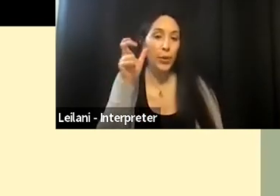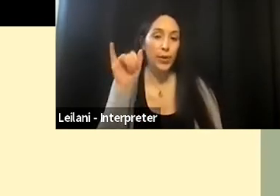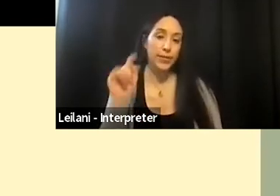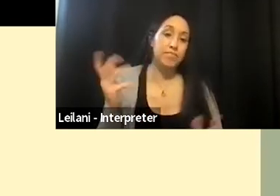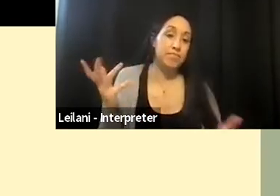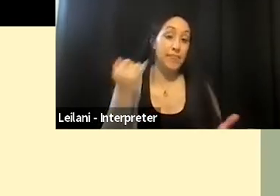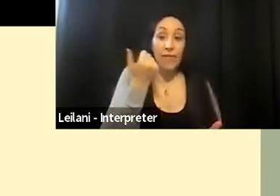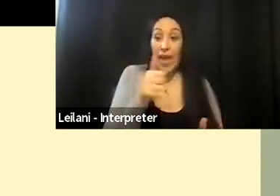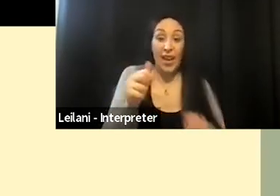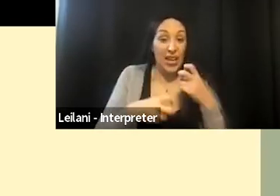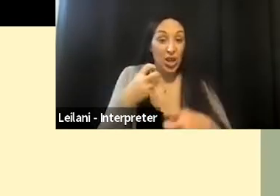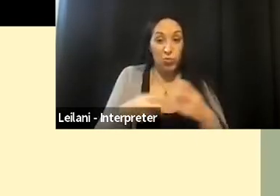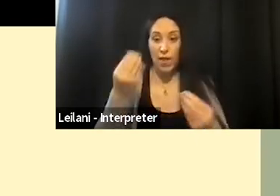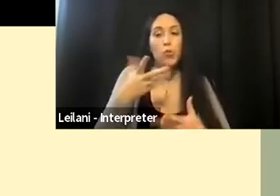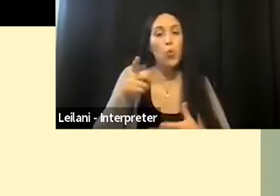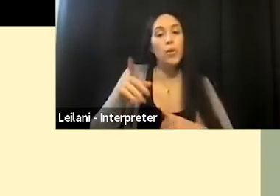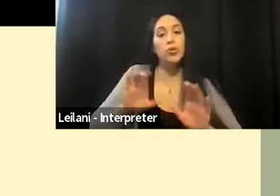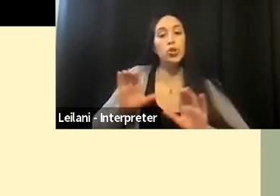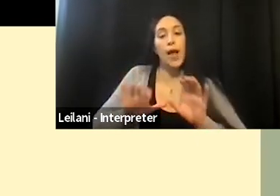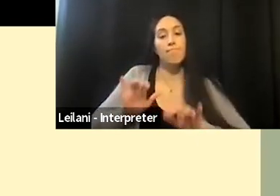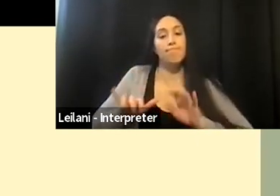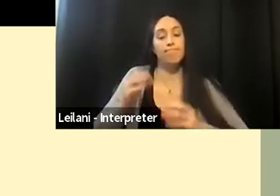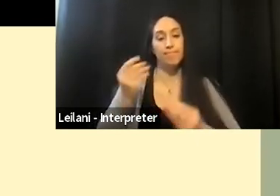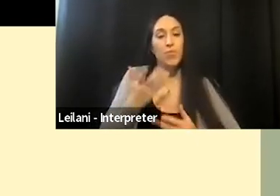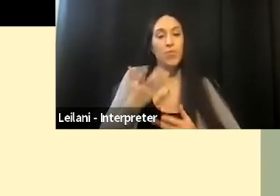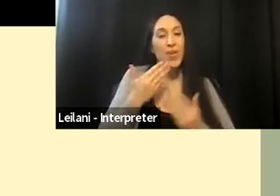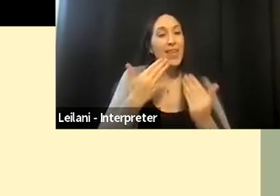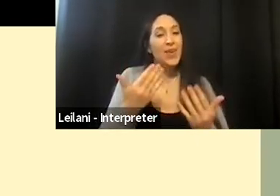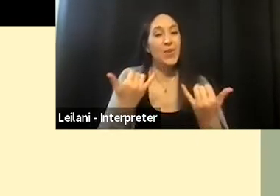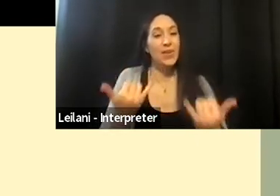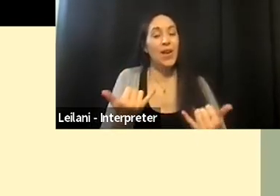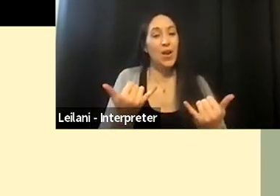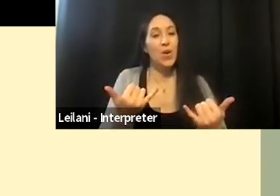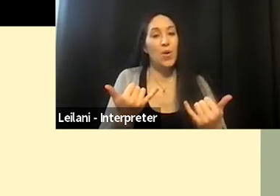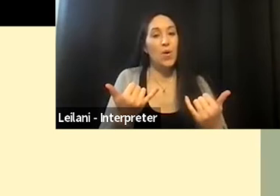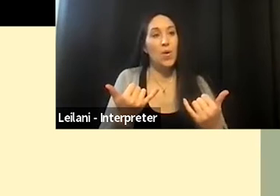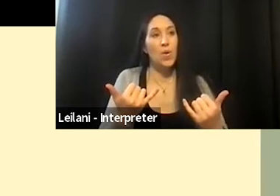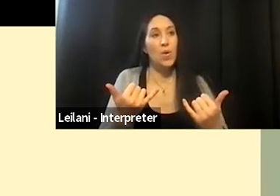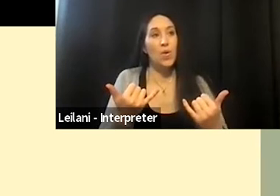We'll be in the chat. Thank you so much. I'll pass it on to Natasha, or our Haitian Creole team